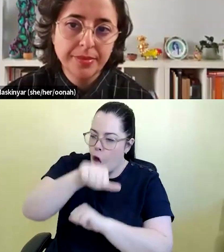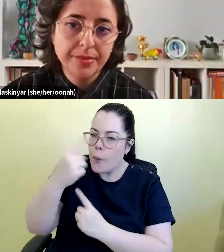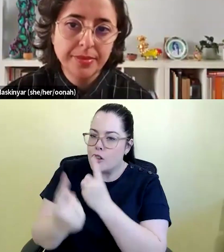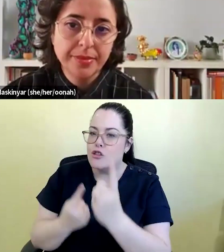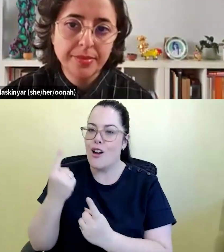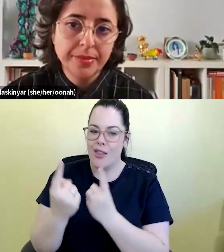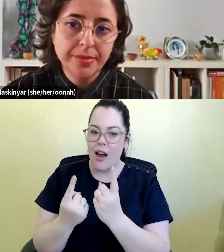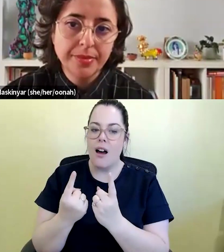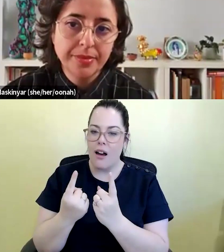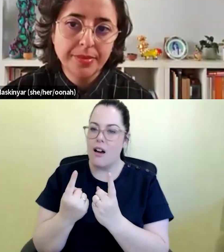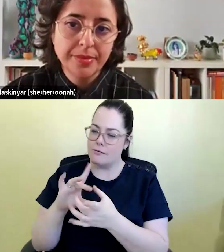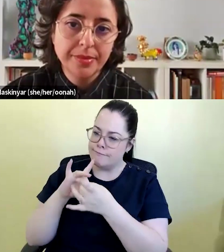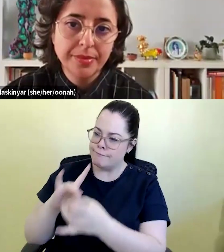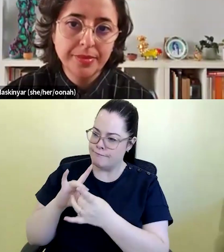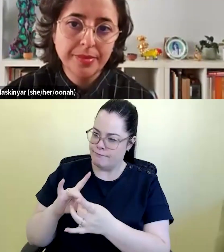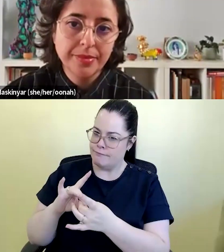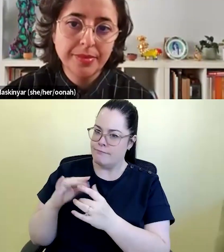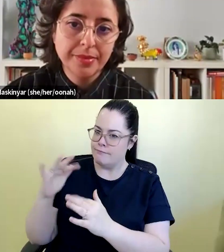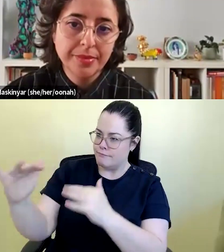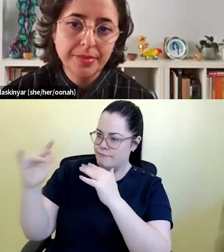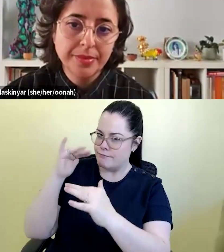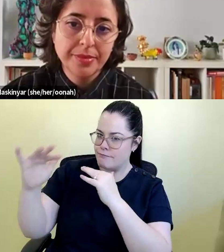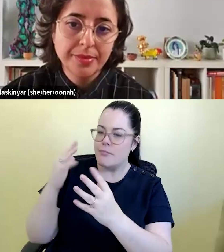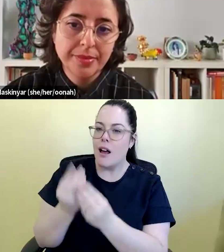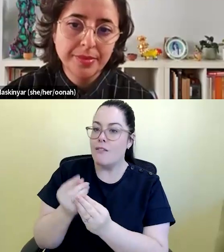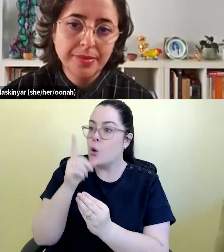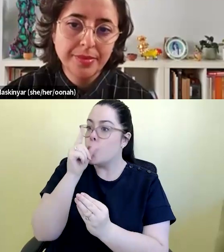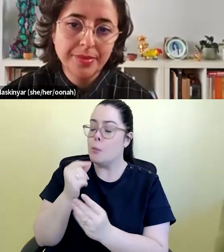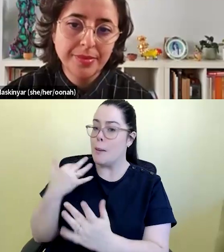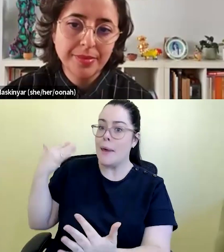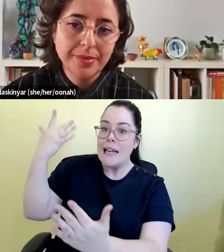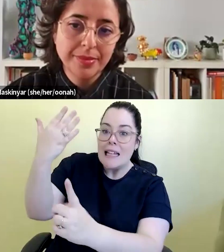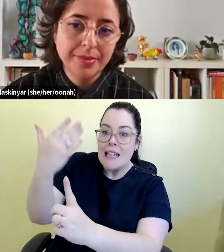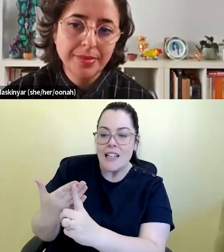where you have worked closely together, it can be decades we have been supportive of